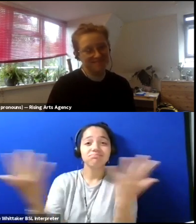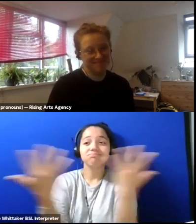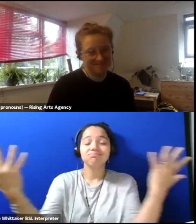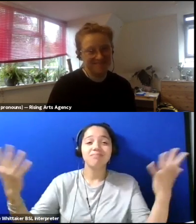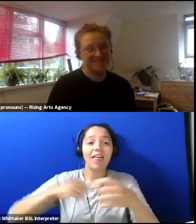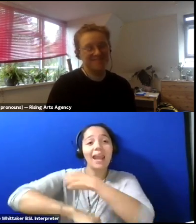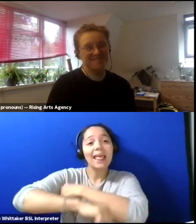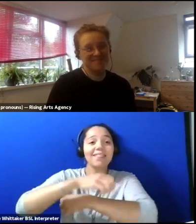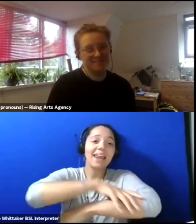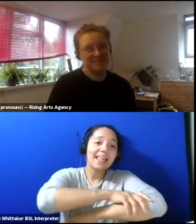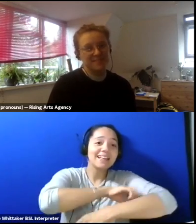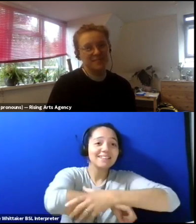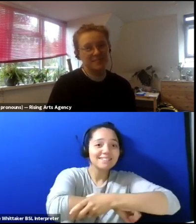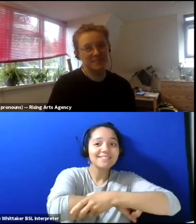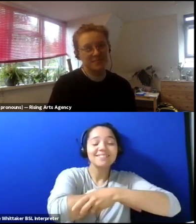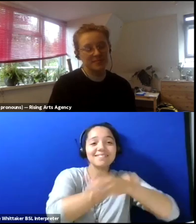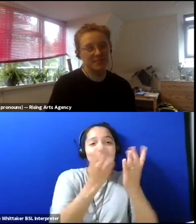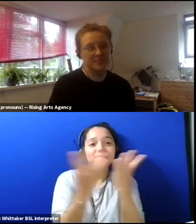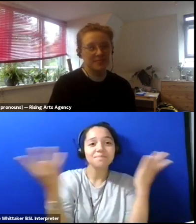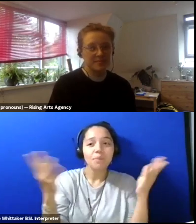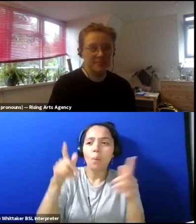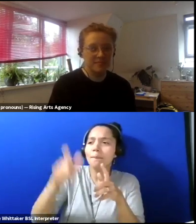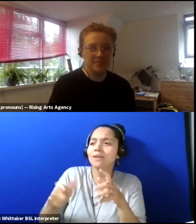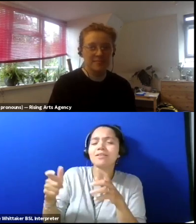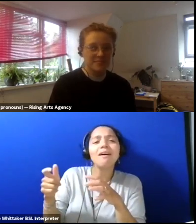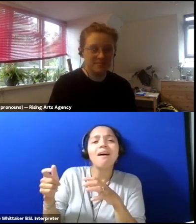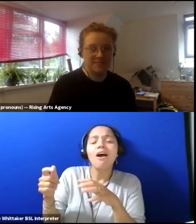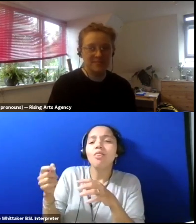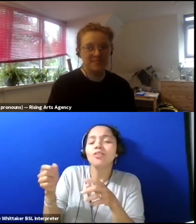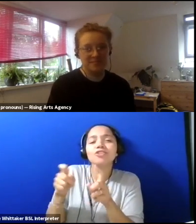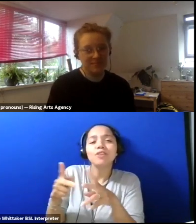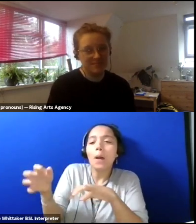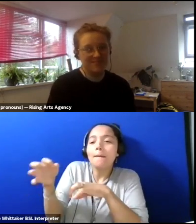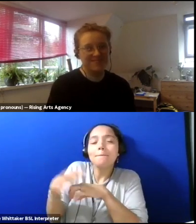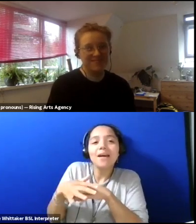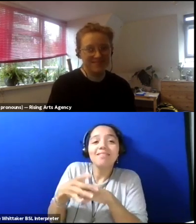One of the people on the street had gotten married a couple of days beforehand and they had wedding cake leftover.